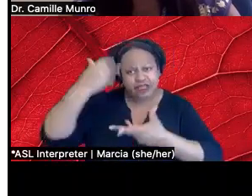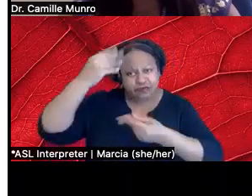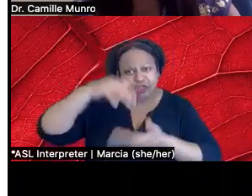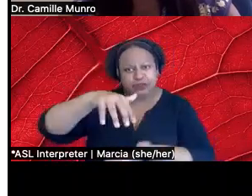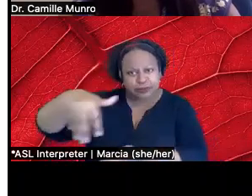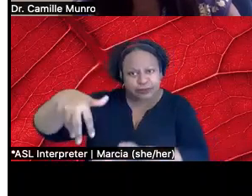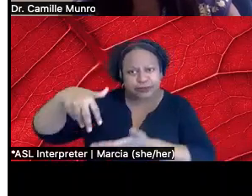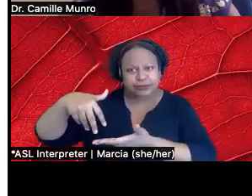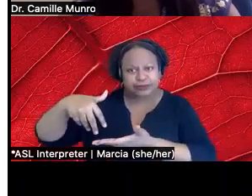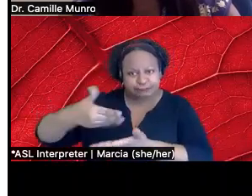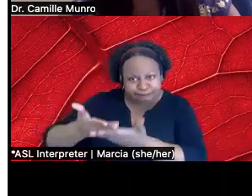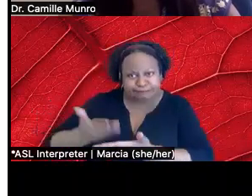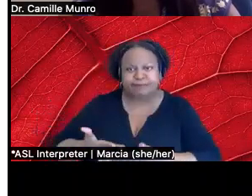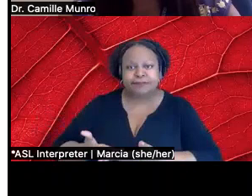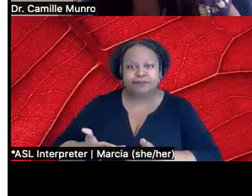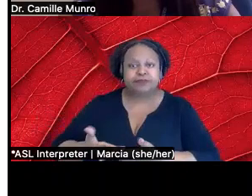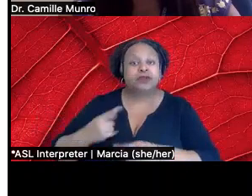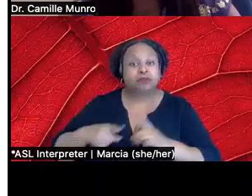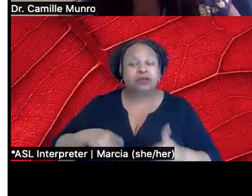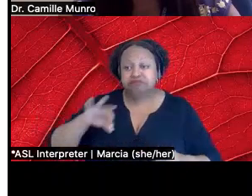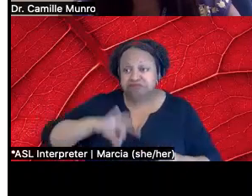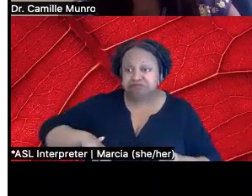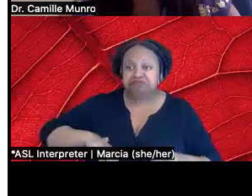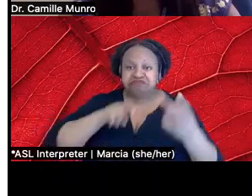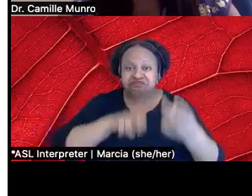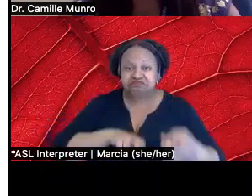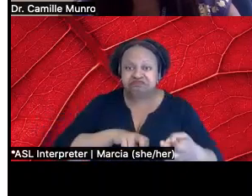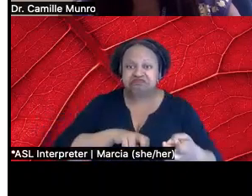But it was very helpful to chat with the lawyer they introduced me to in Montreal.